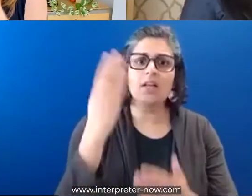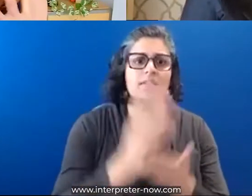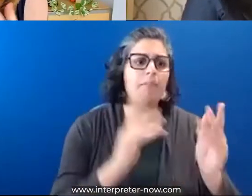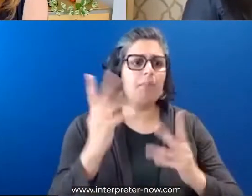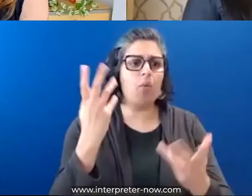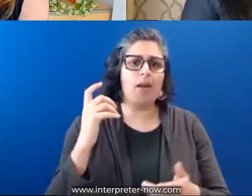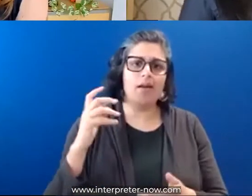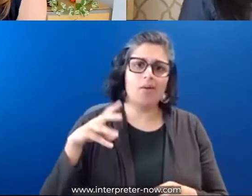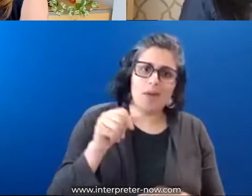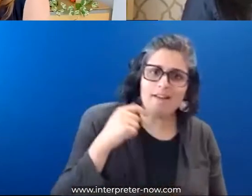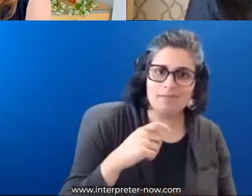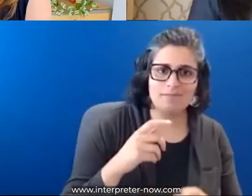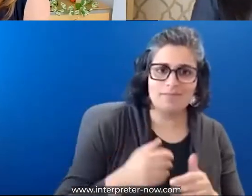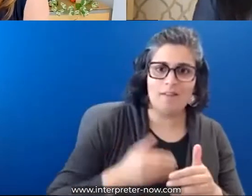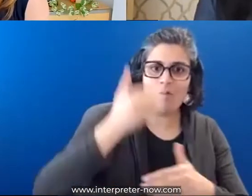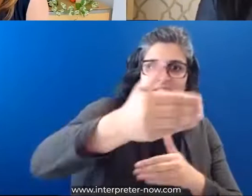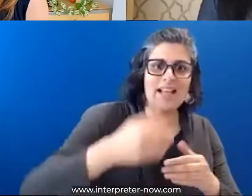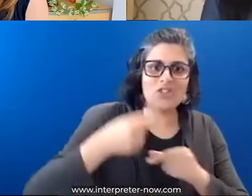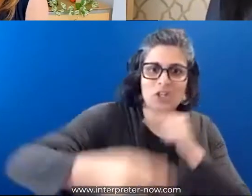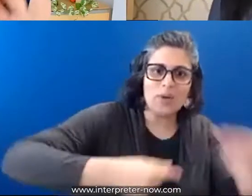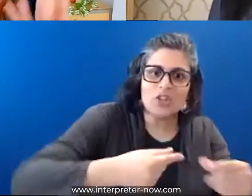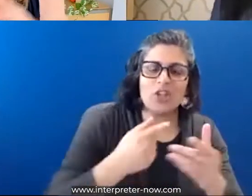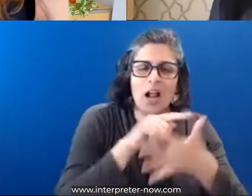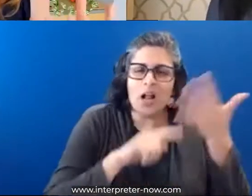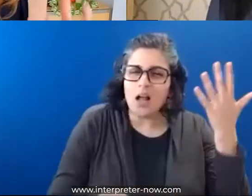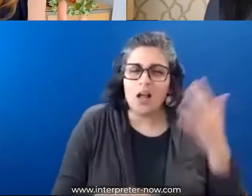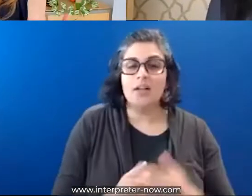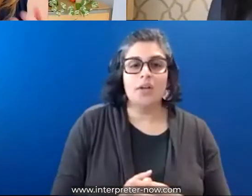Some people are doing it for the next generation for their kids or their grandkids. Right.